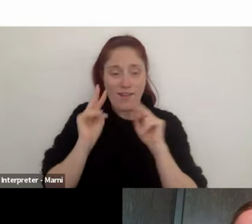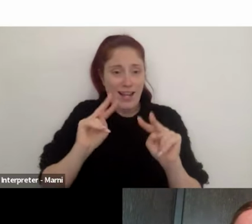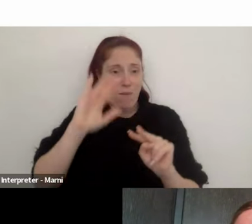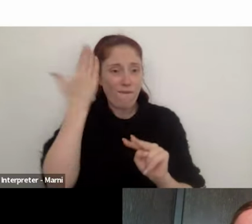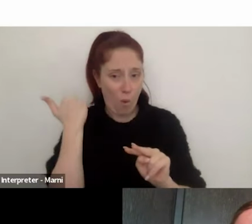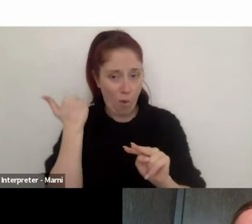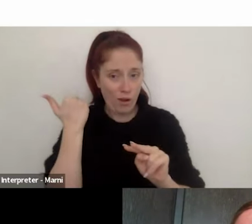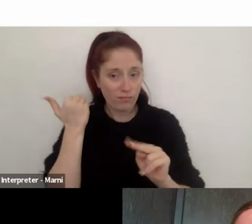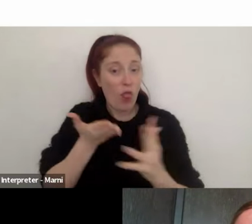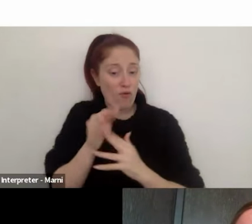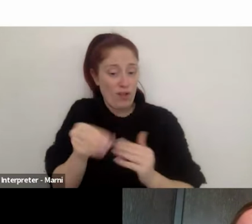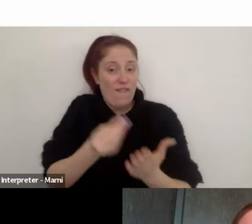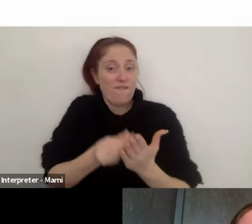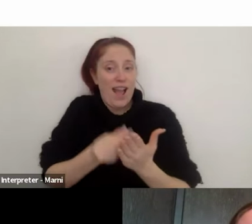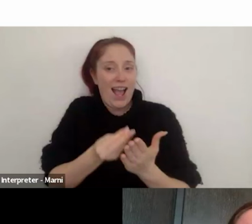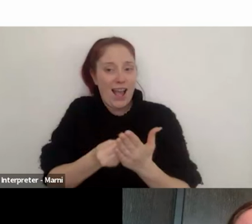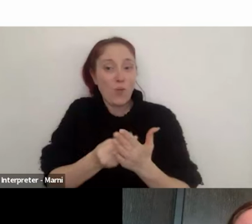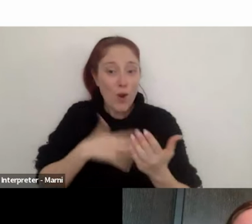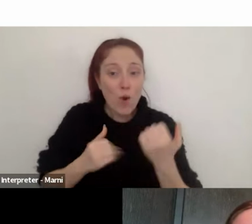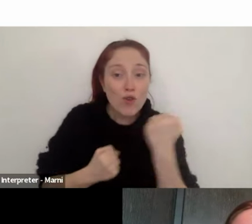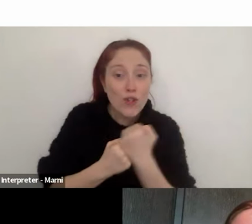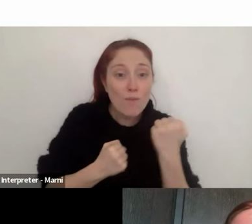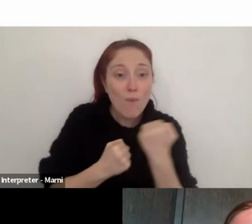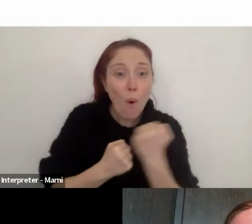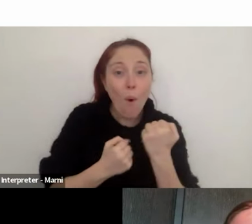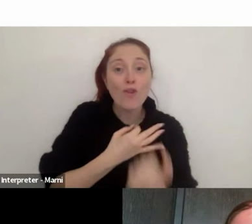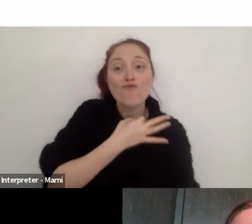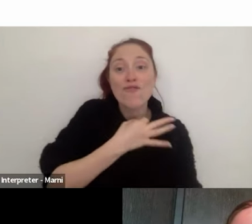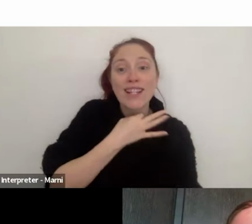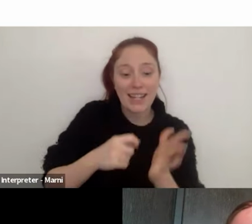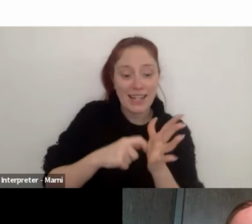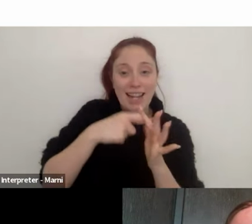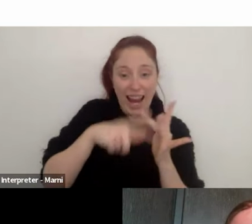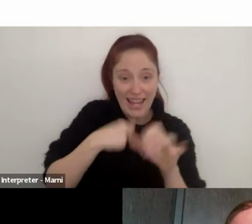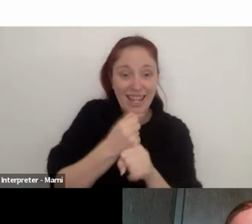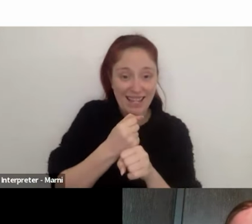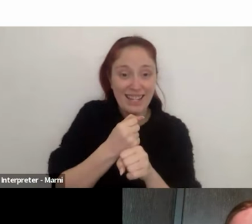this fund, support creative and other forms of risk-taking, and through the fund and with